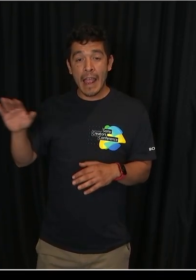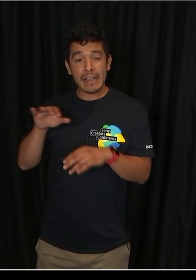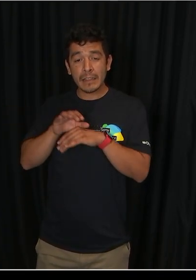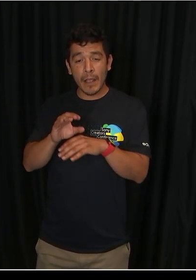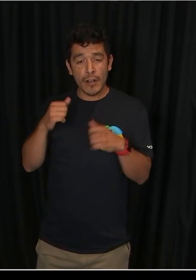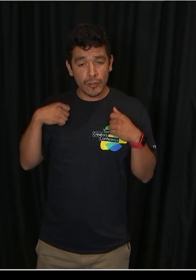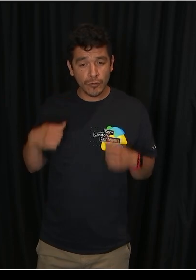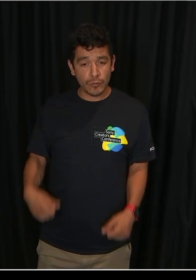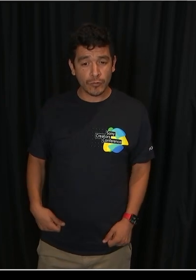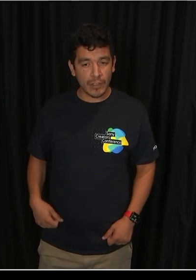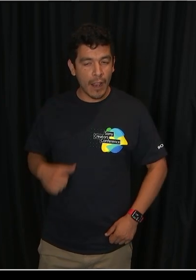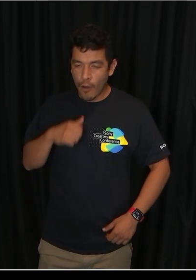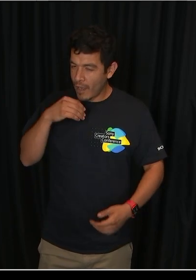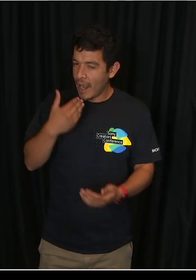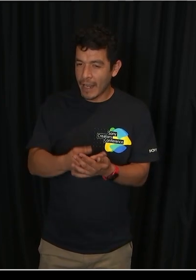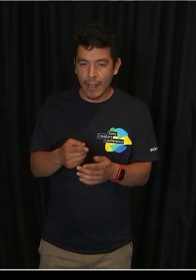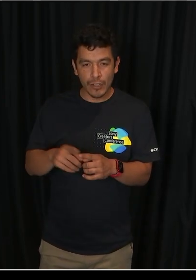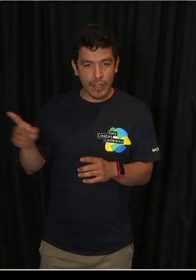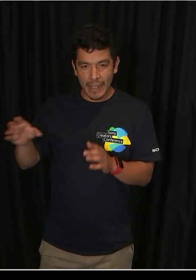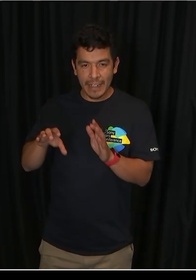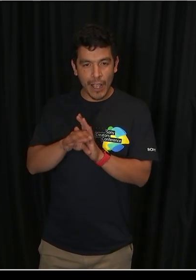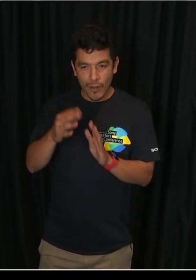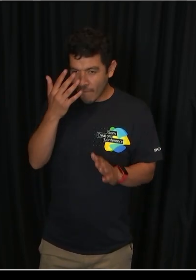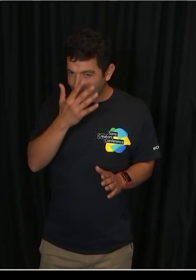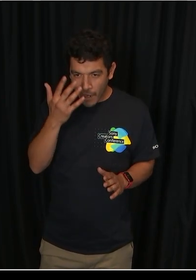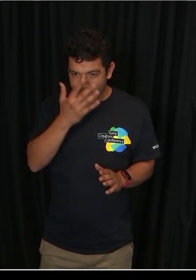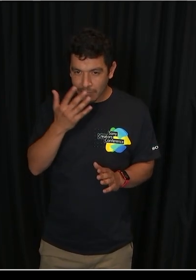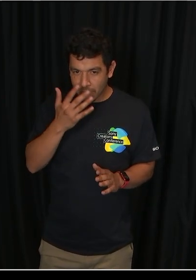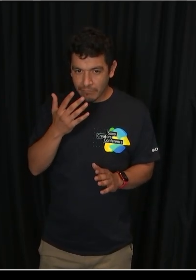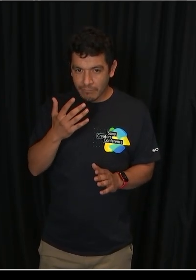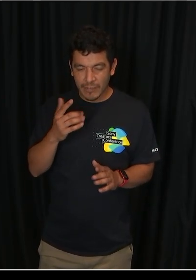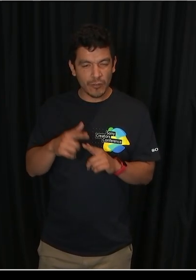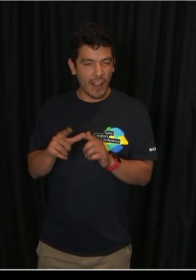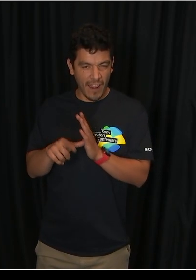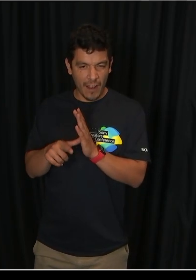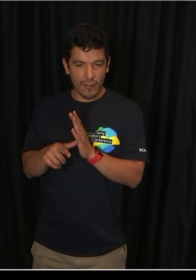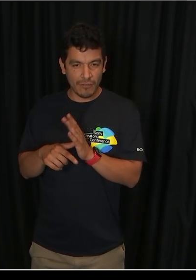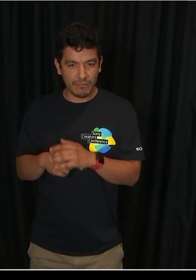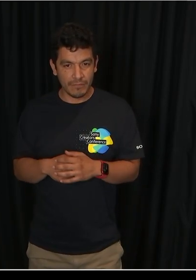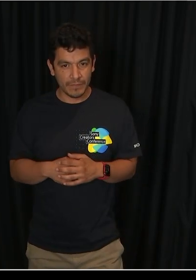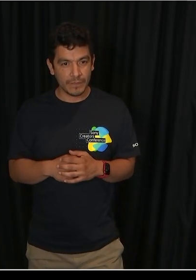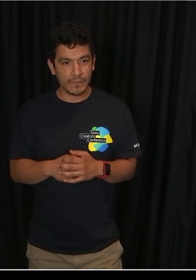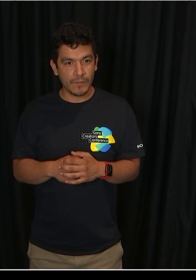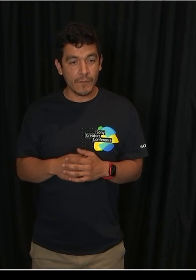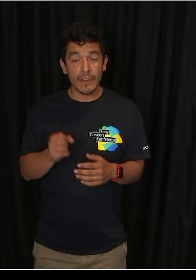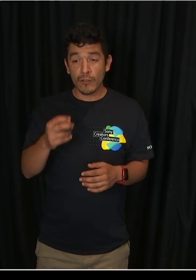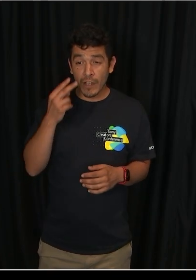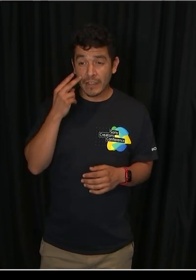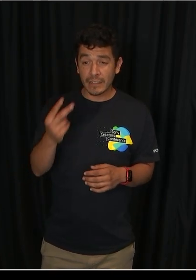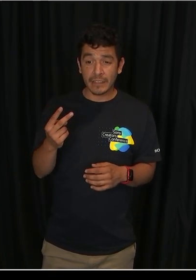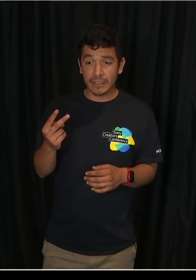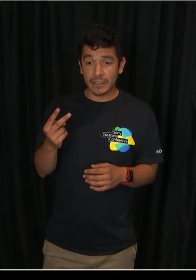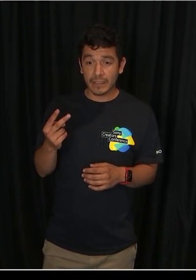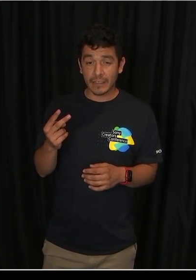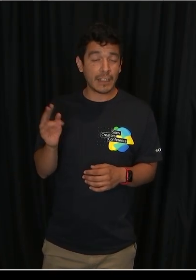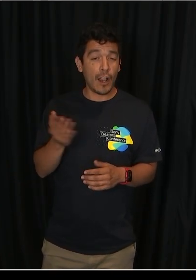We didn't get to his face development until much later. And as you can see, the art direction of these